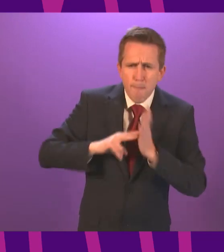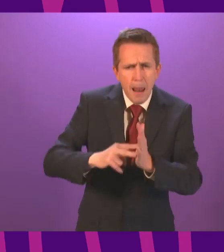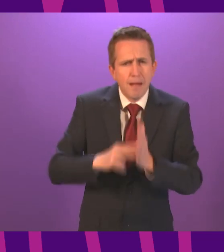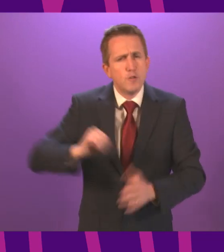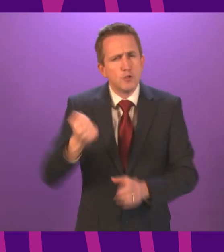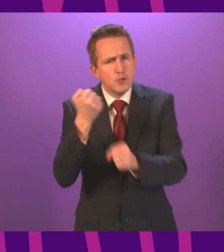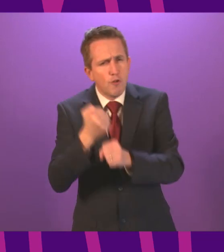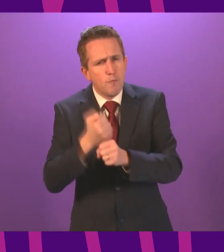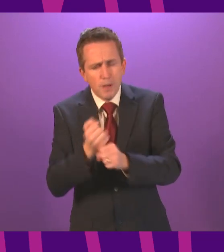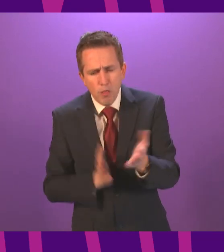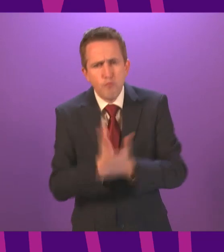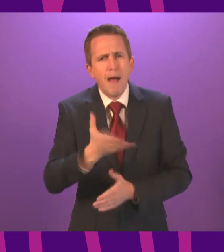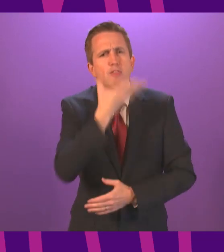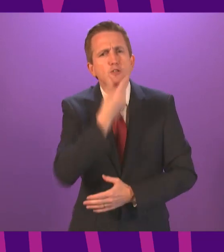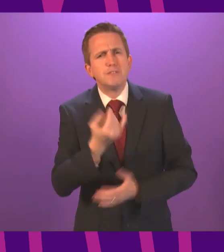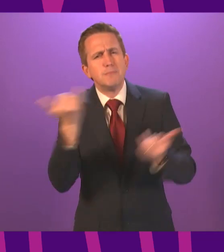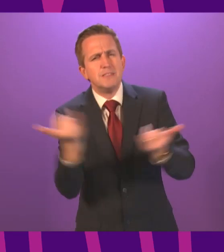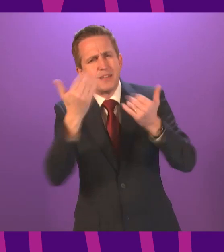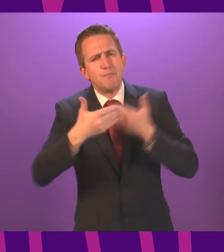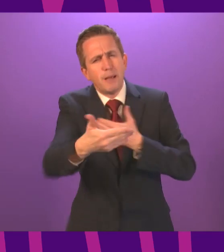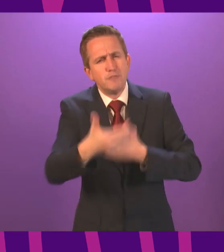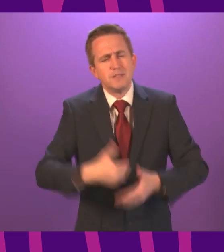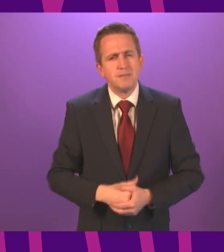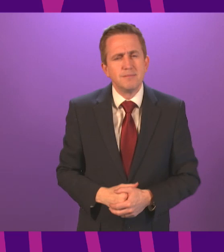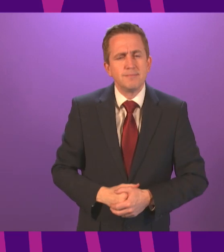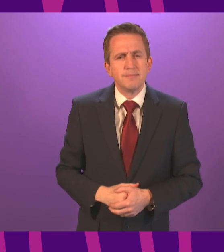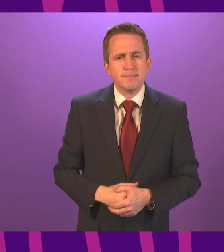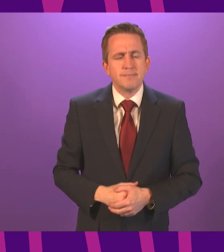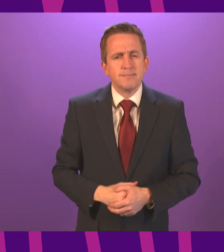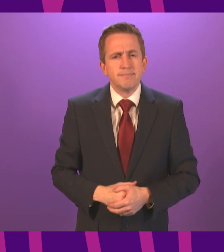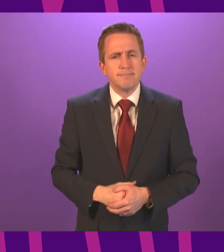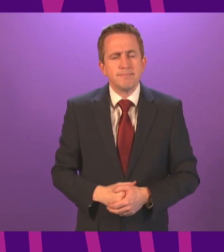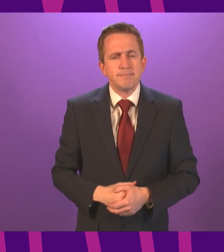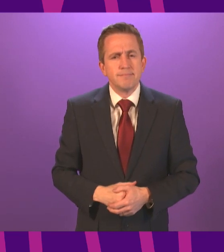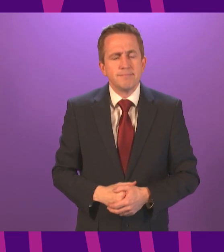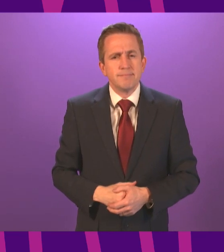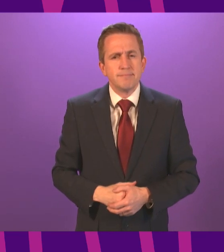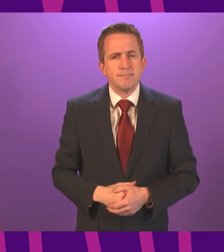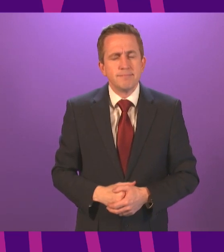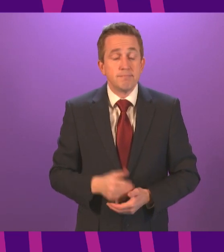The First Minister (Nicola Sturgeon): In the late afternoon yesterday, I took part